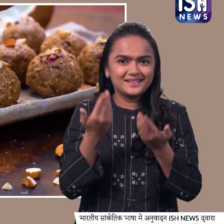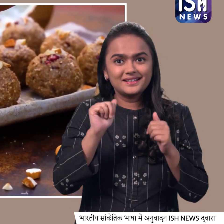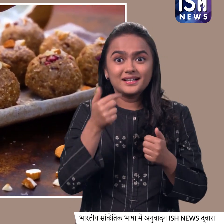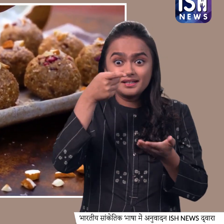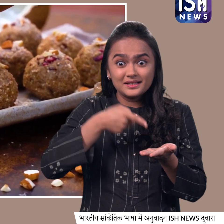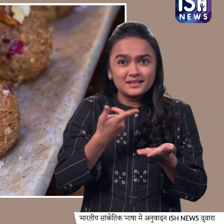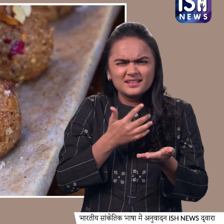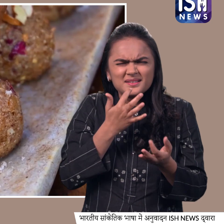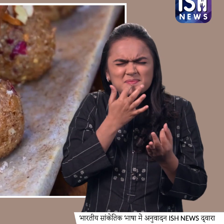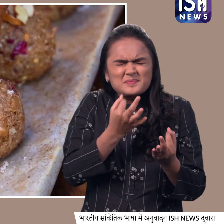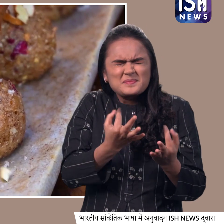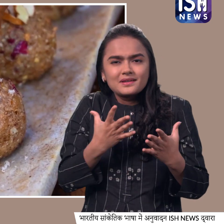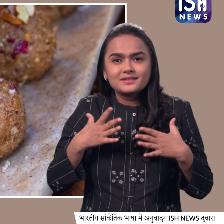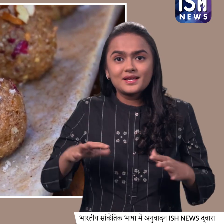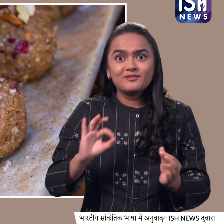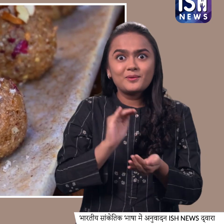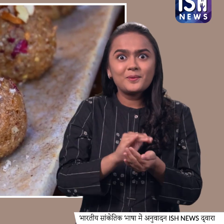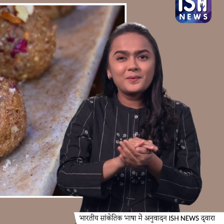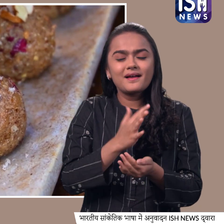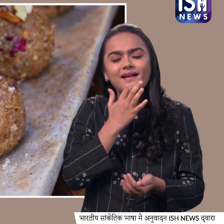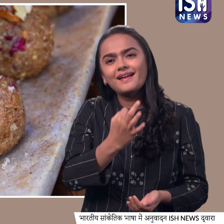Here, our tasty Satvic Ladoos are ready!